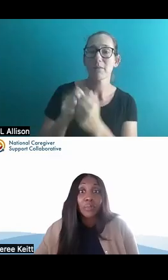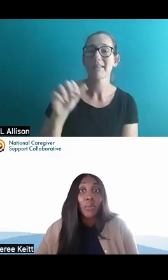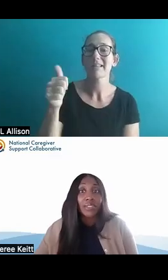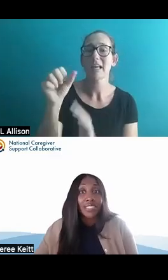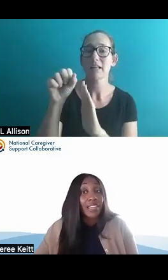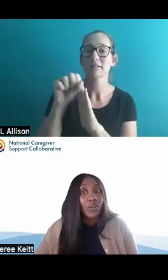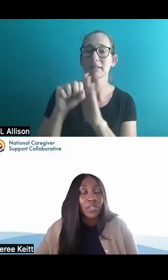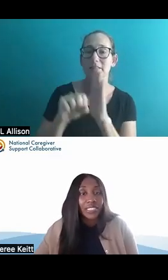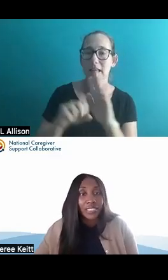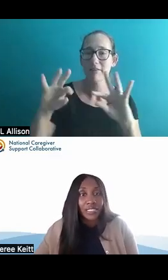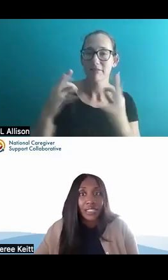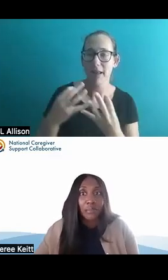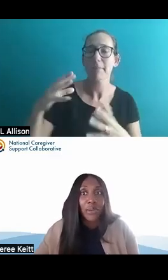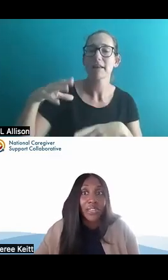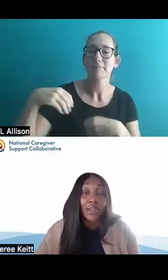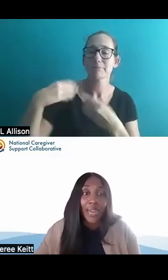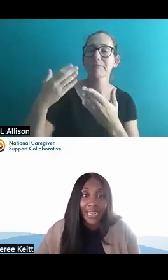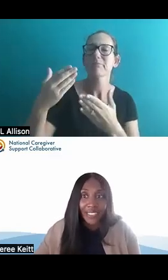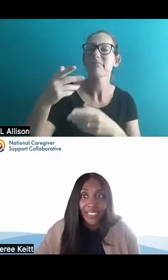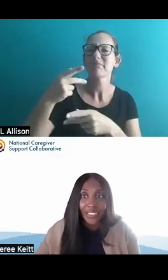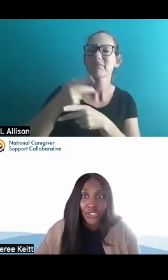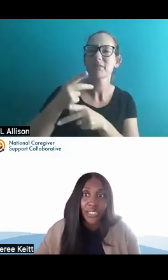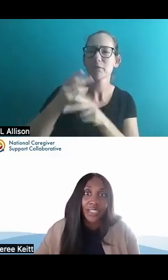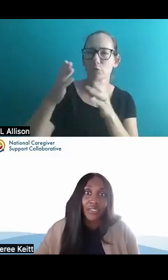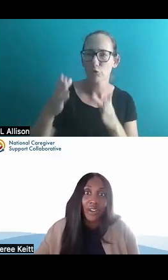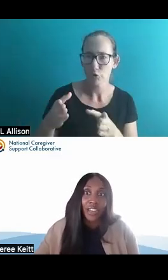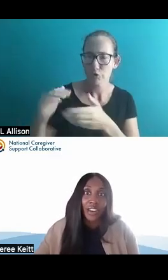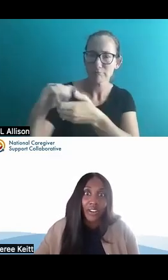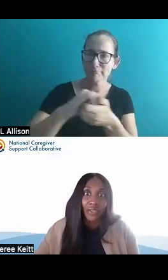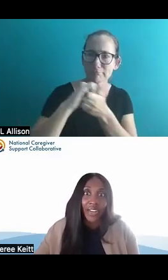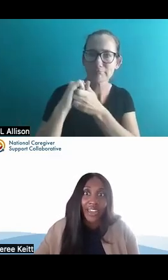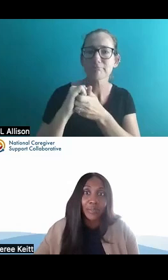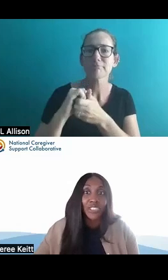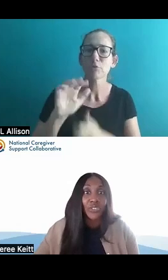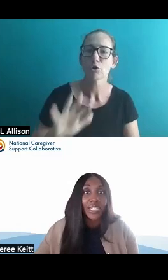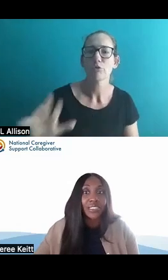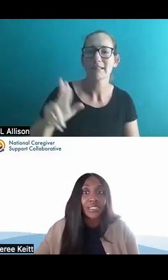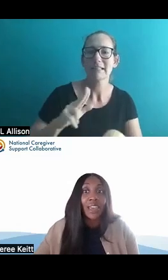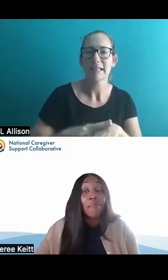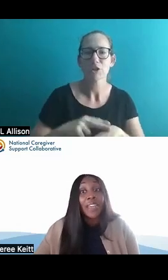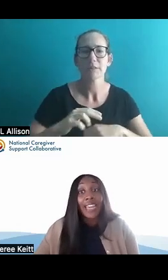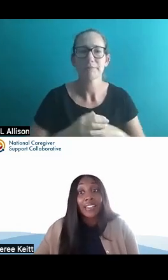support the state coalitions in building capacity, strengthening caregiver engagement strategies, and